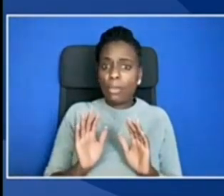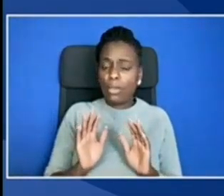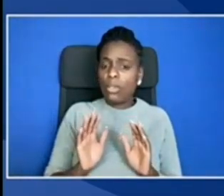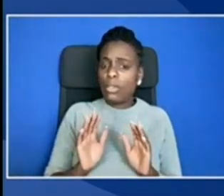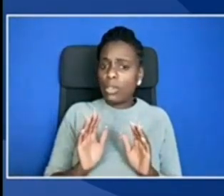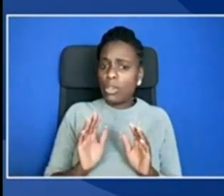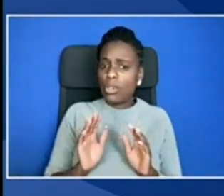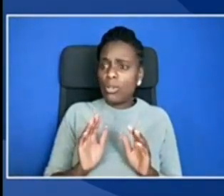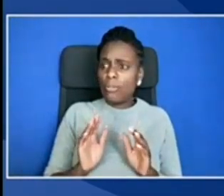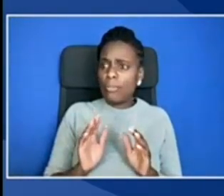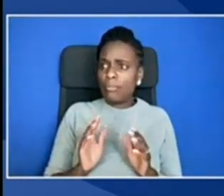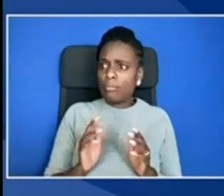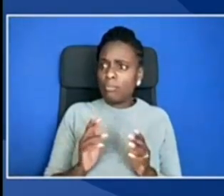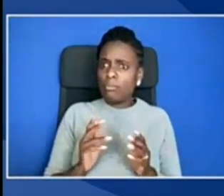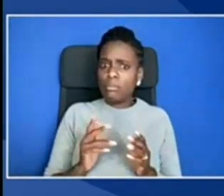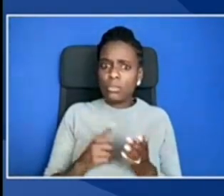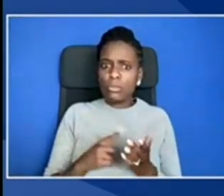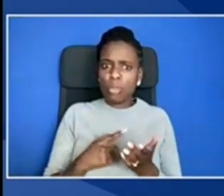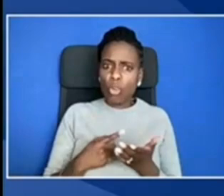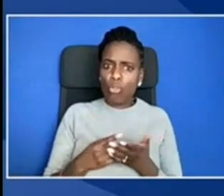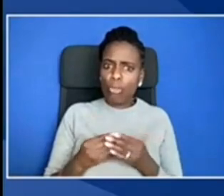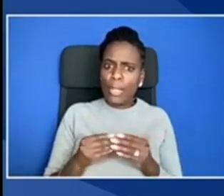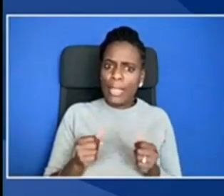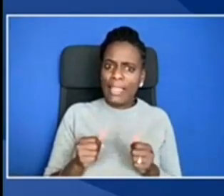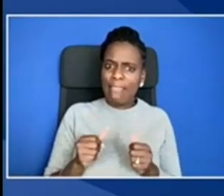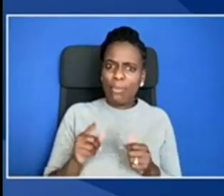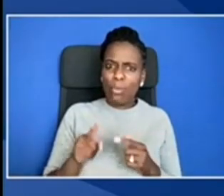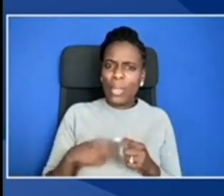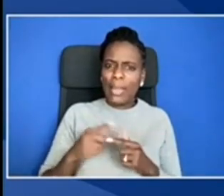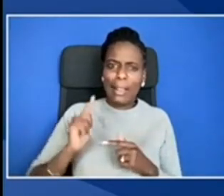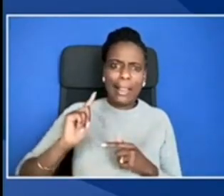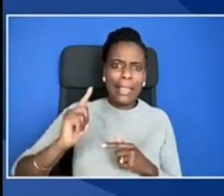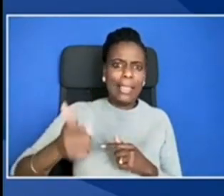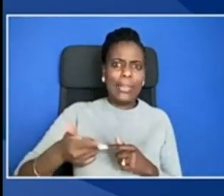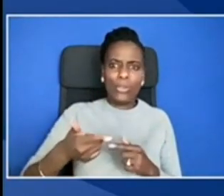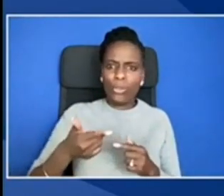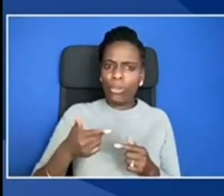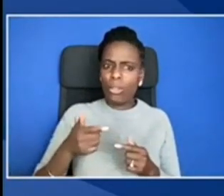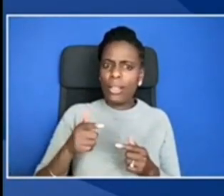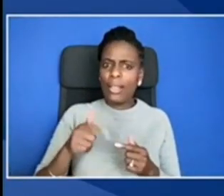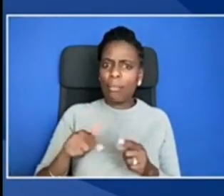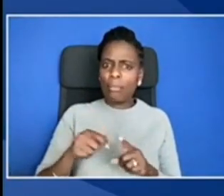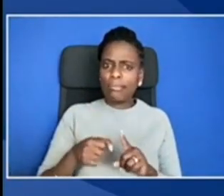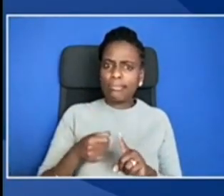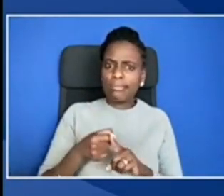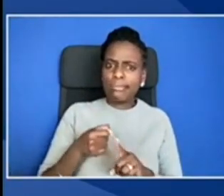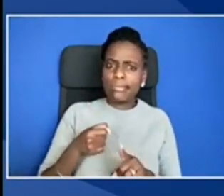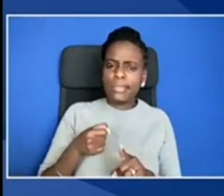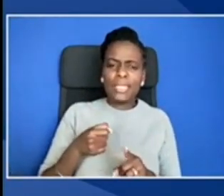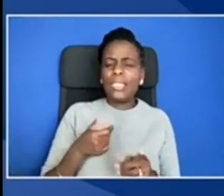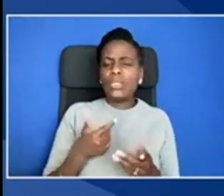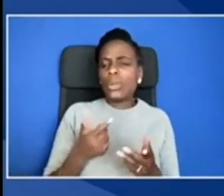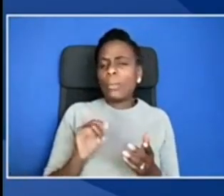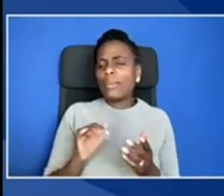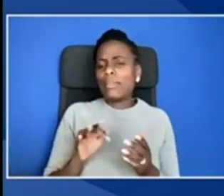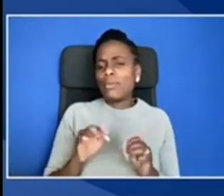And then, like, I just don't see how this plays out in practice. And I think if you want to keep it in, I would like an explanation from the Department of exactly